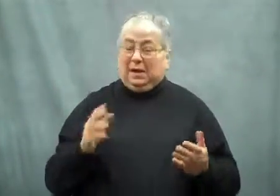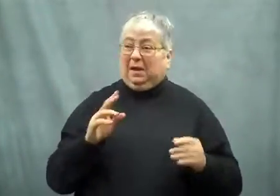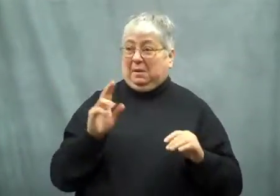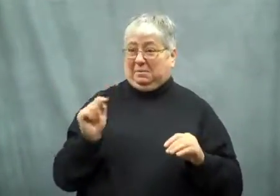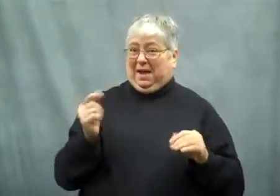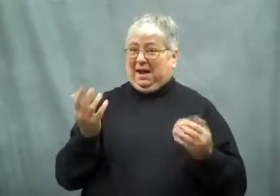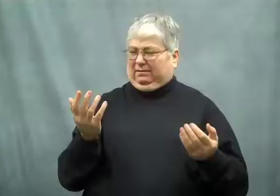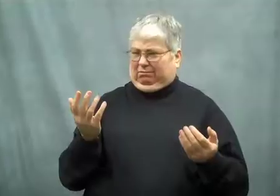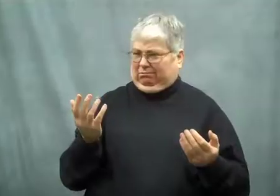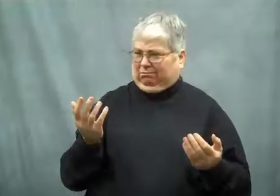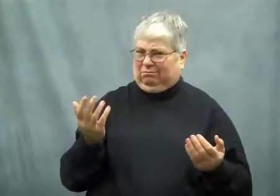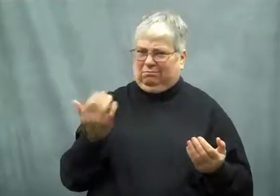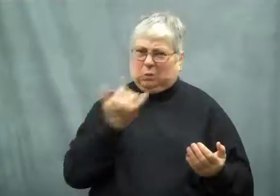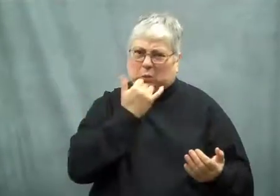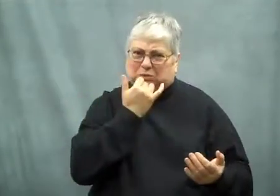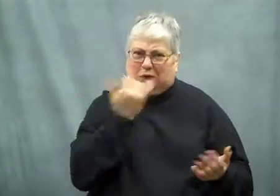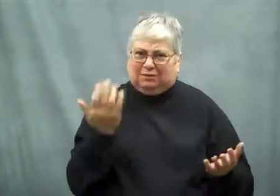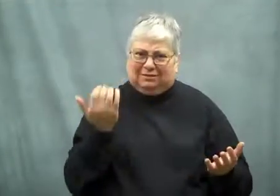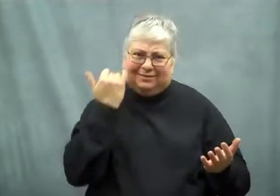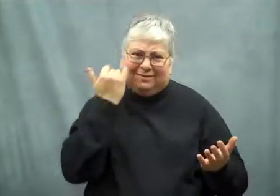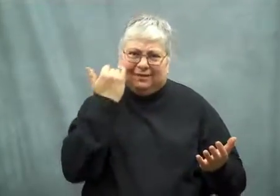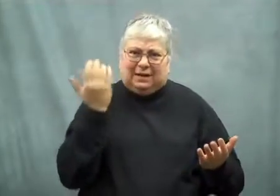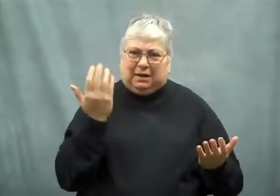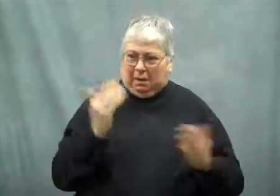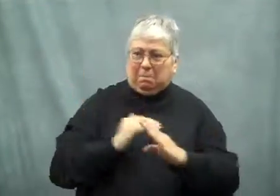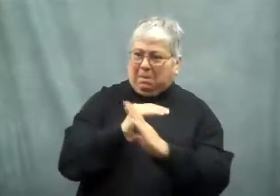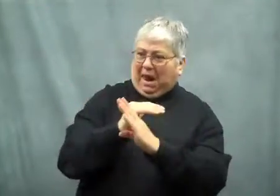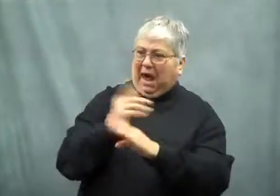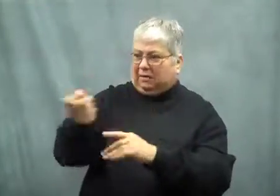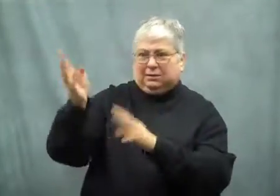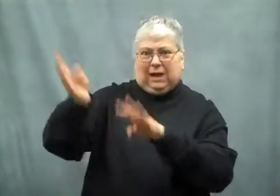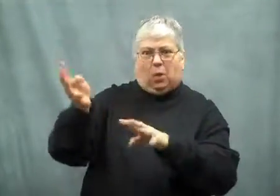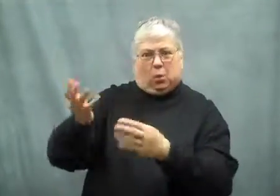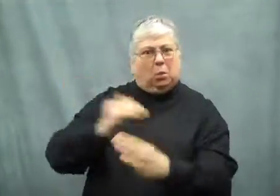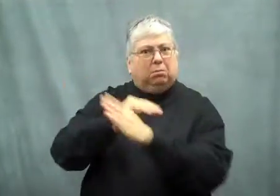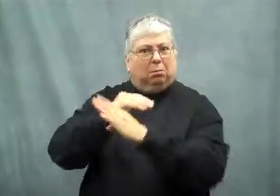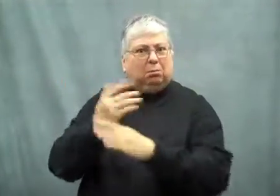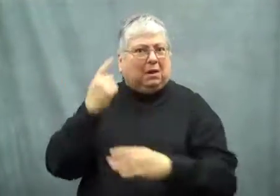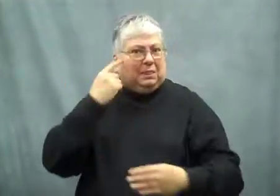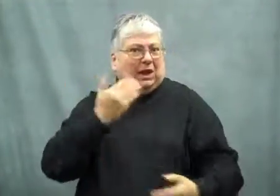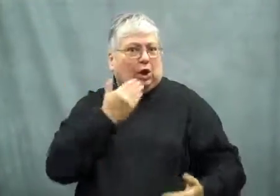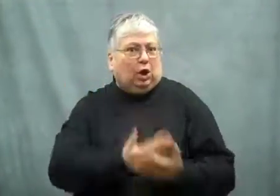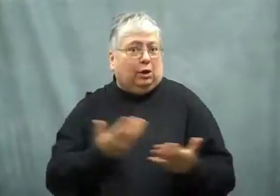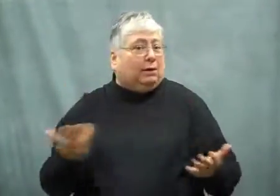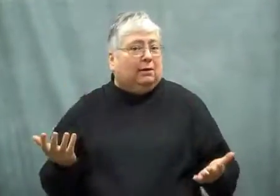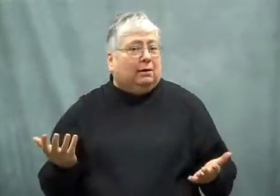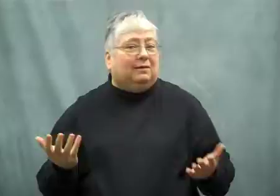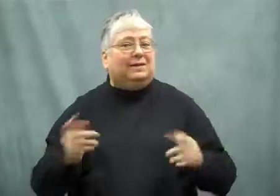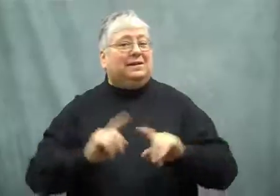What is the problem with blocking sites that download illegally?